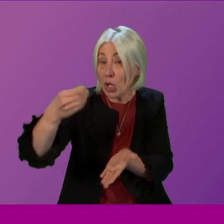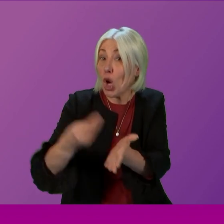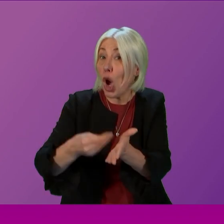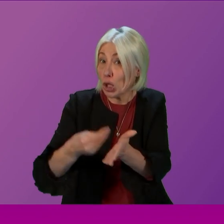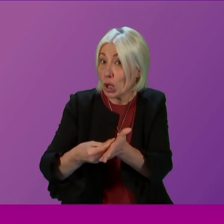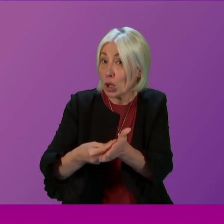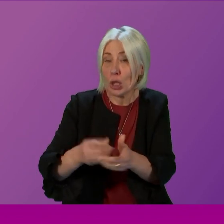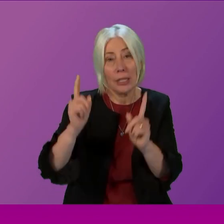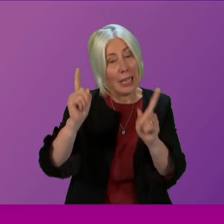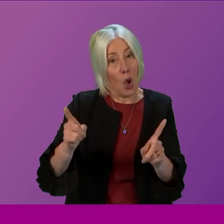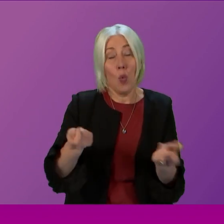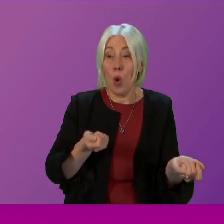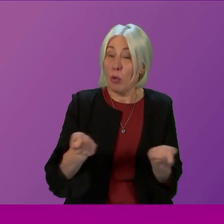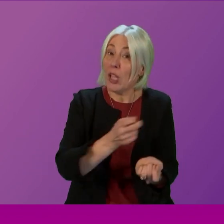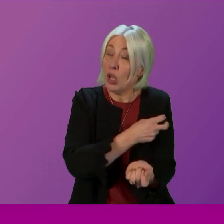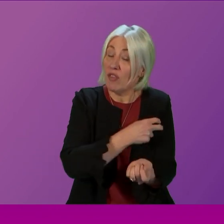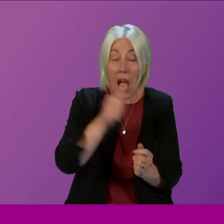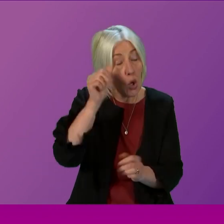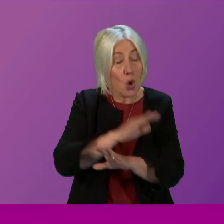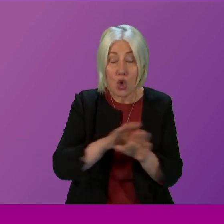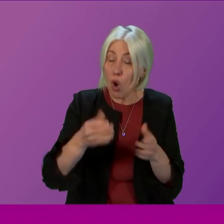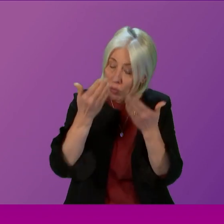Presiding Officer, I know that it is disrespectful and unacceptable